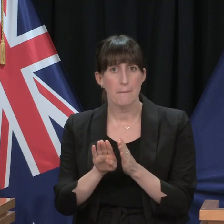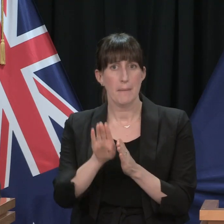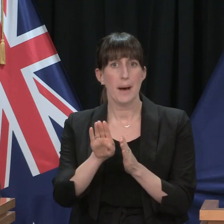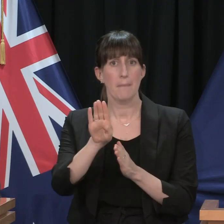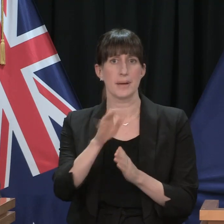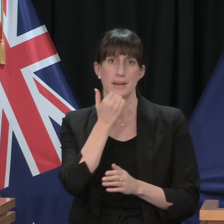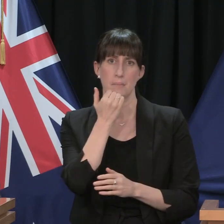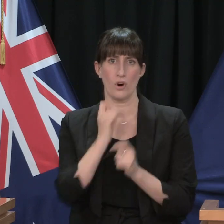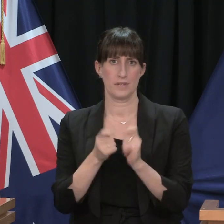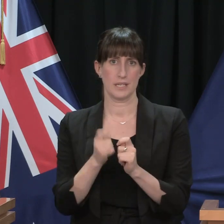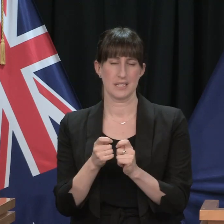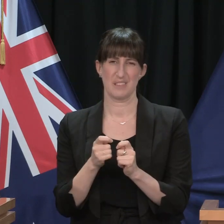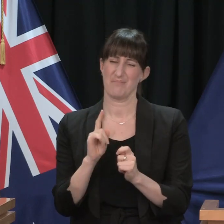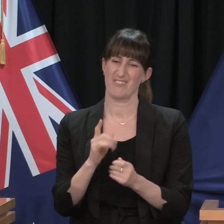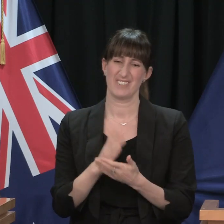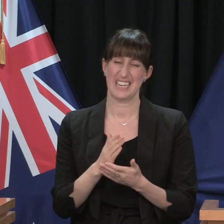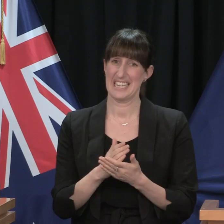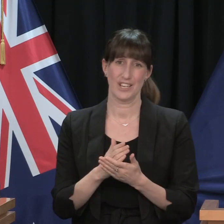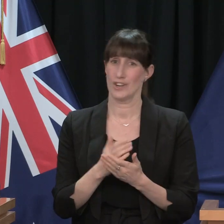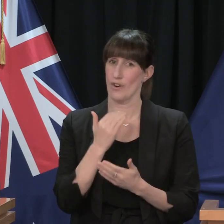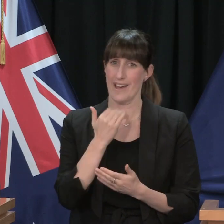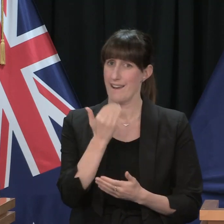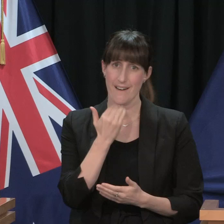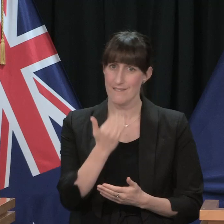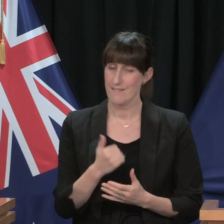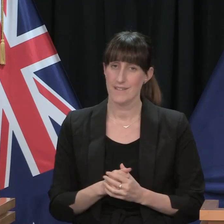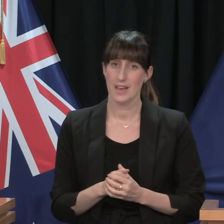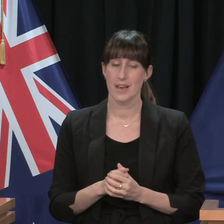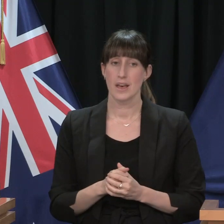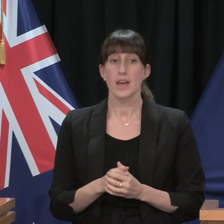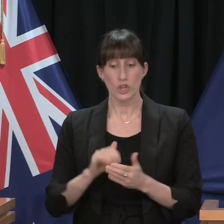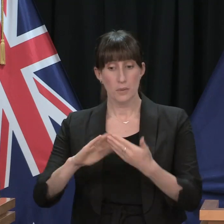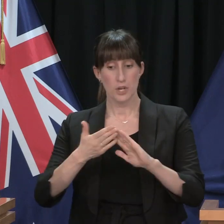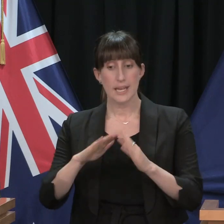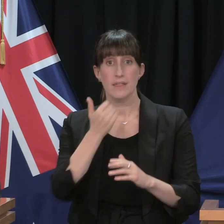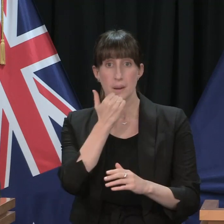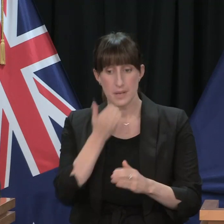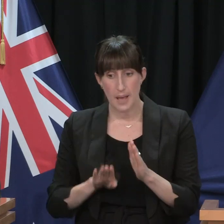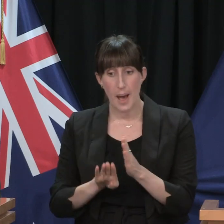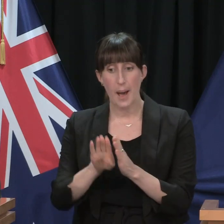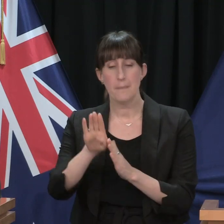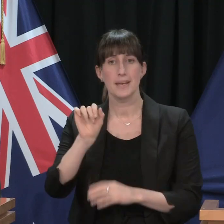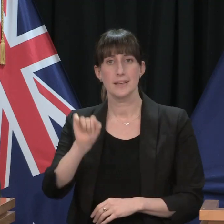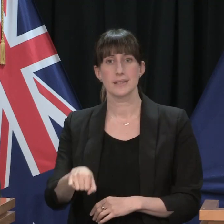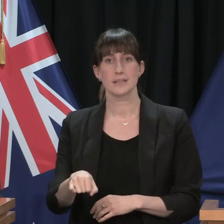has seen a gradual uptick in the number of tests, but it's still not happening fast